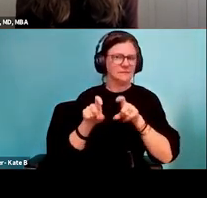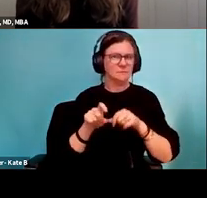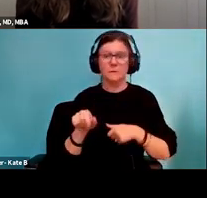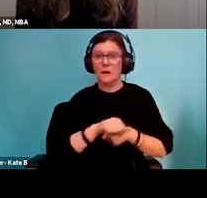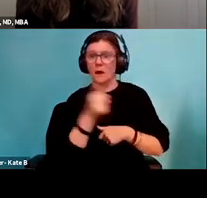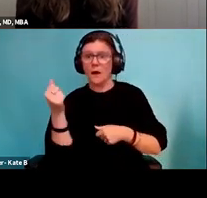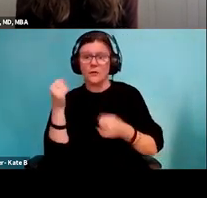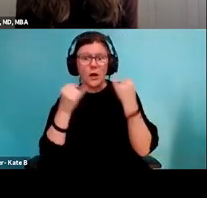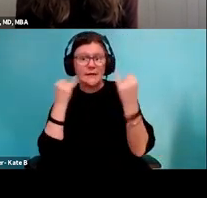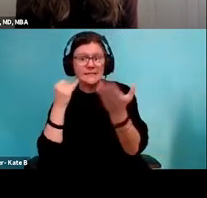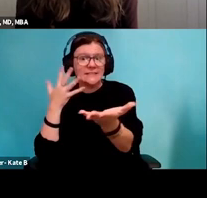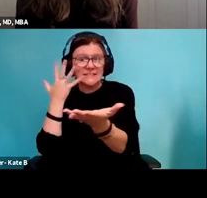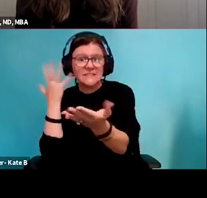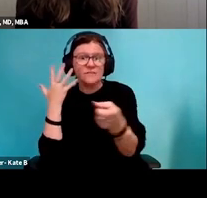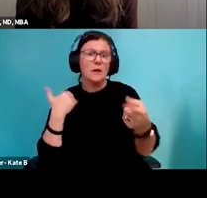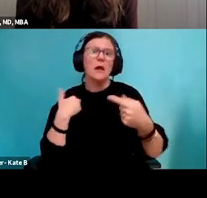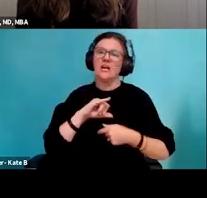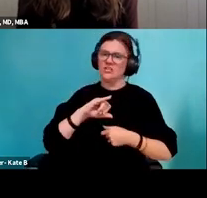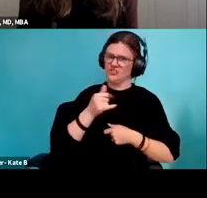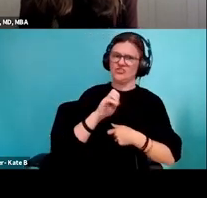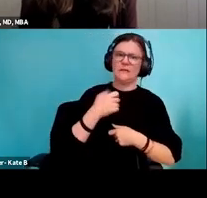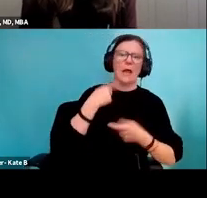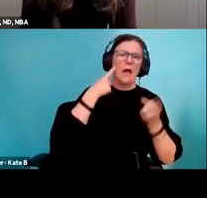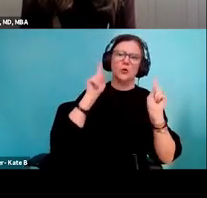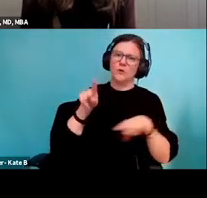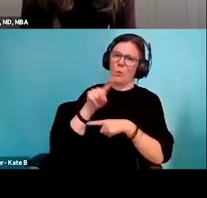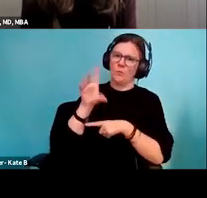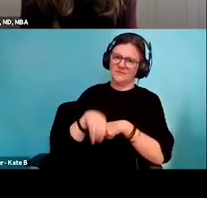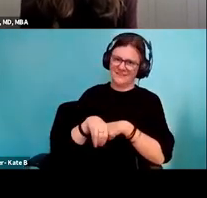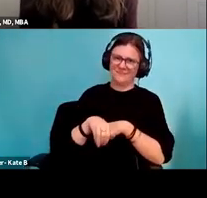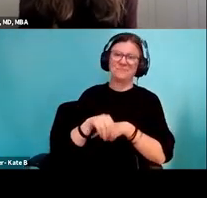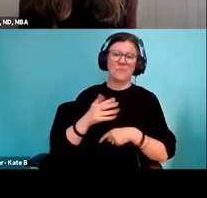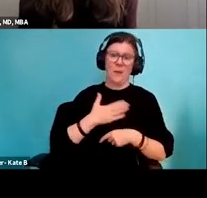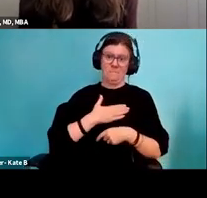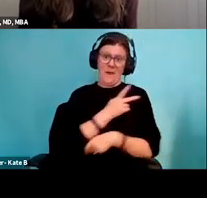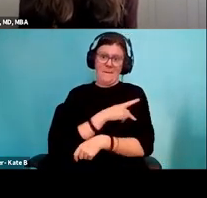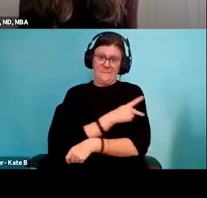[DR. JEANNE ALHUSEN:] I would agree, and what I hear from patients and research participants